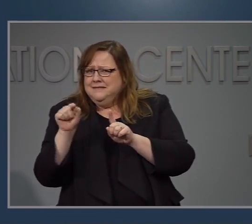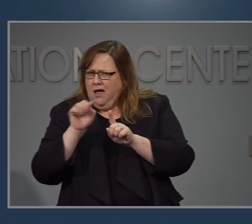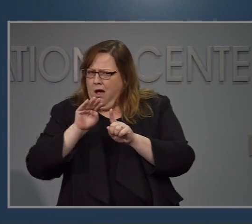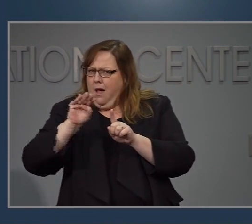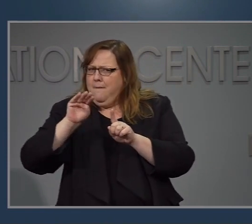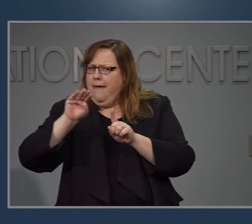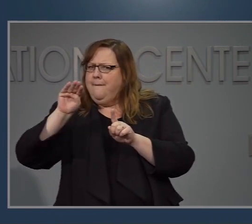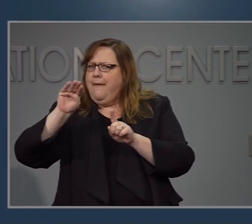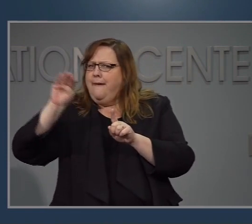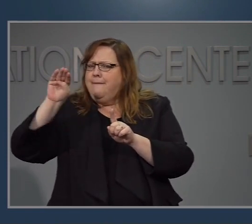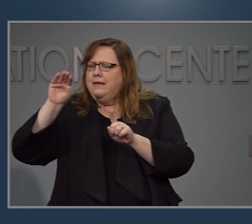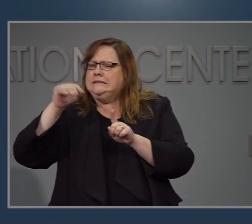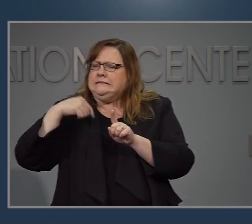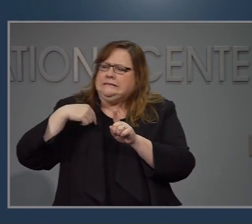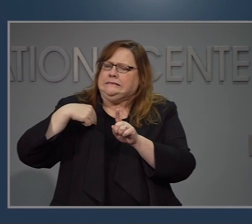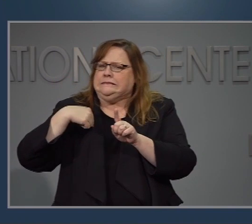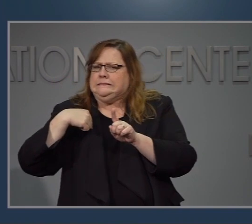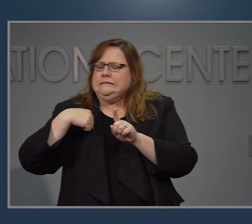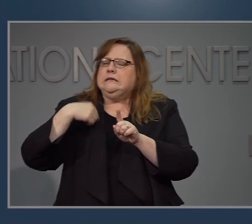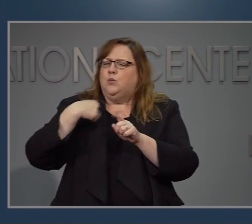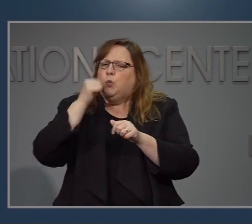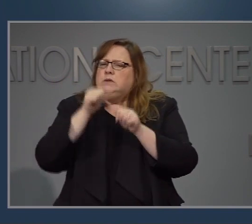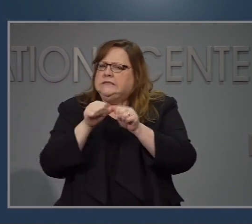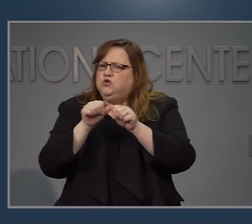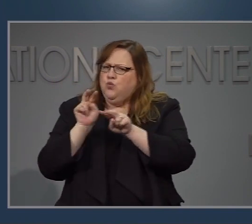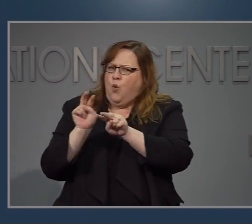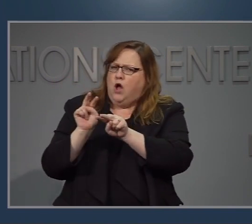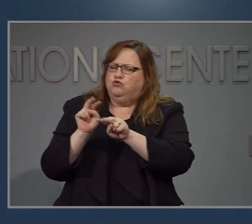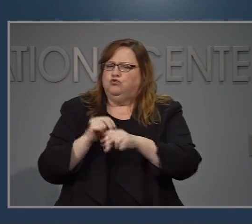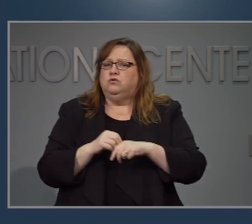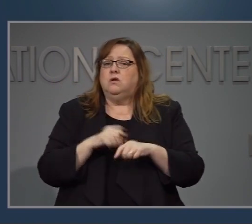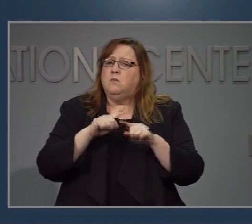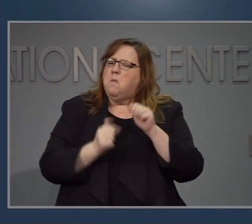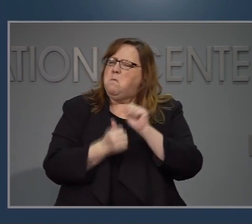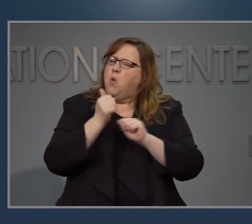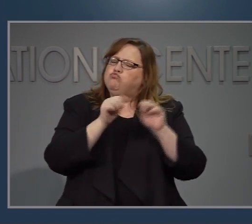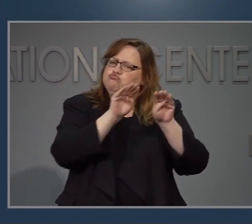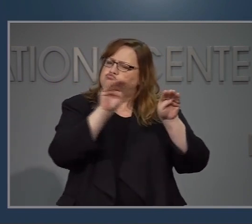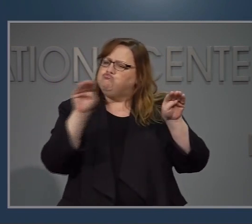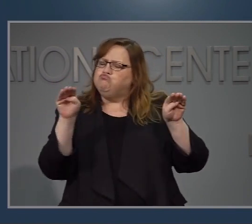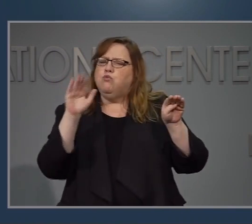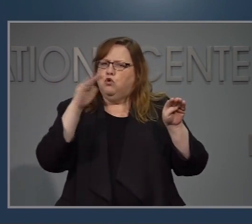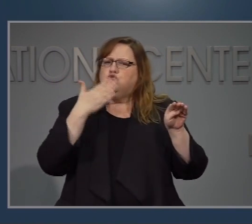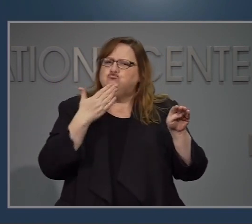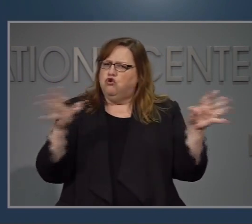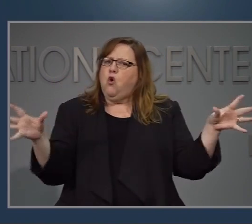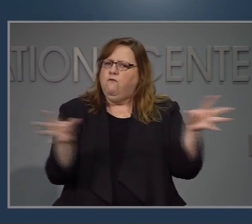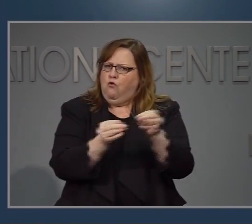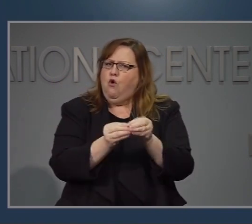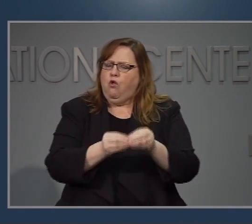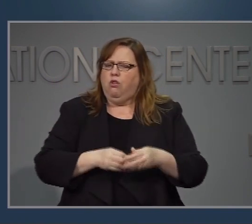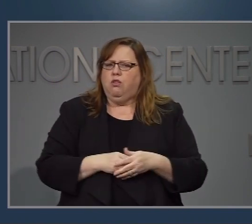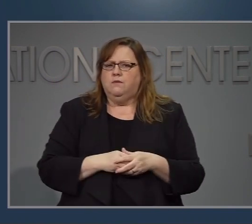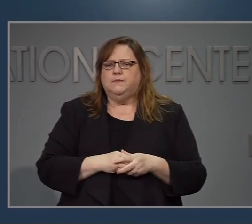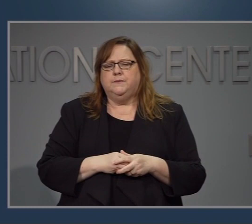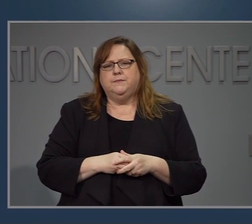DEMANDS IF MORE PEOPLE BECOME SERIOUSLY ILL. THAT'S ALSO REALLY GOOD. IF YOU NOTICE TO THE RIGHT HAND SIDE OF THAT GRAPH THOSE LAST FEW BAR SHOW A SLIGHT UPTICK IN THE PAST FEW